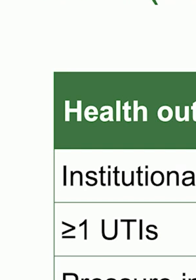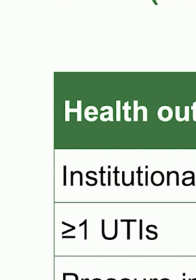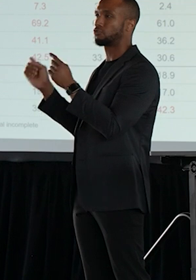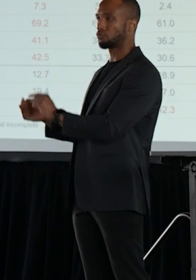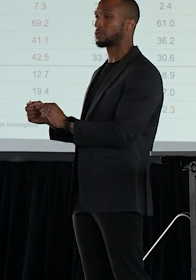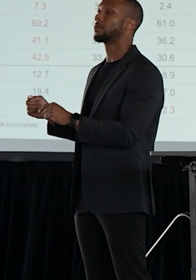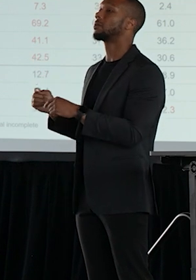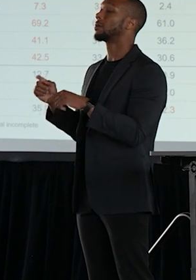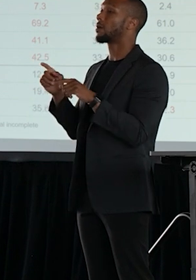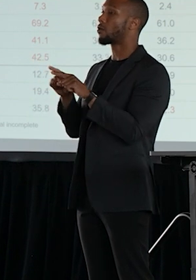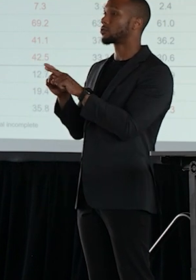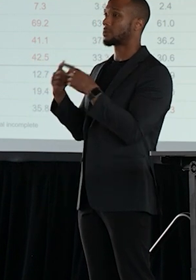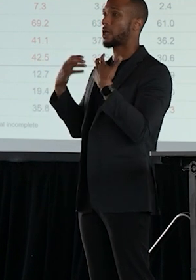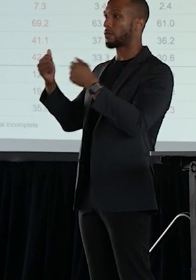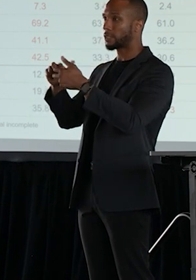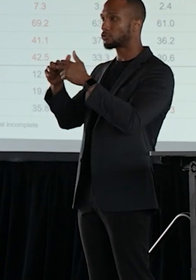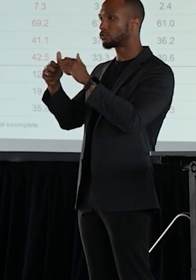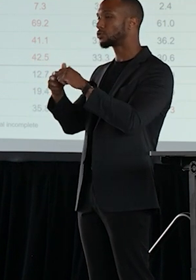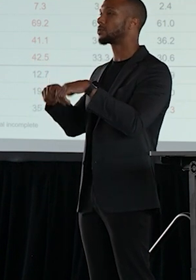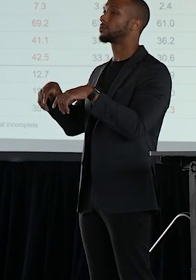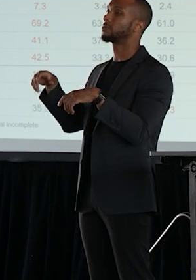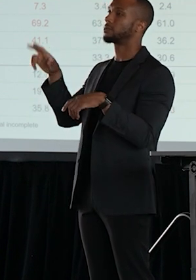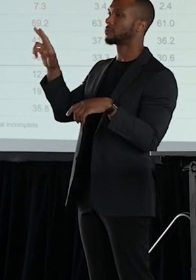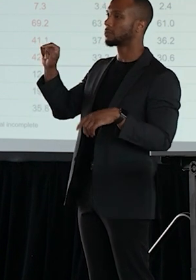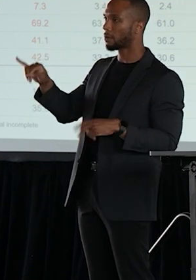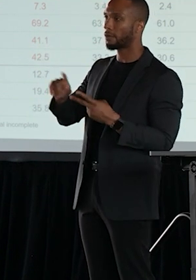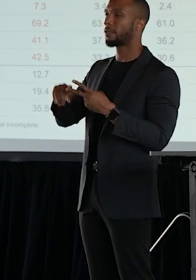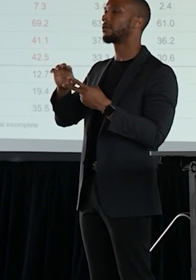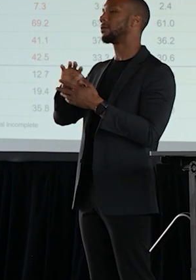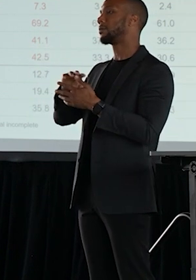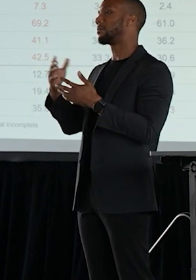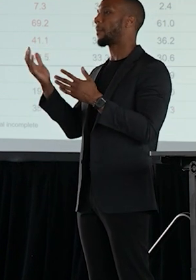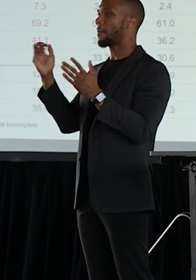most of the health issue. Are urinary tract infection, pressure, sore, re hospitalization or stay in